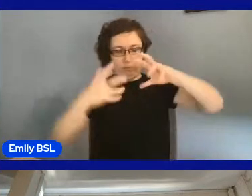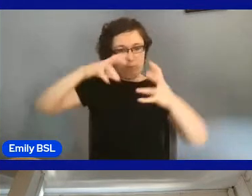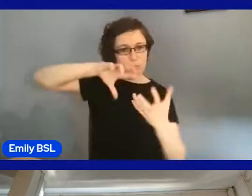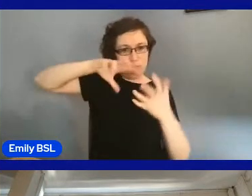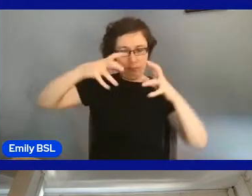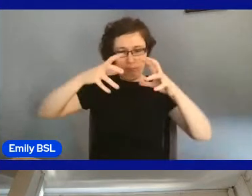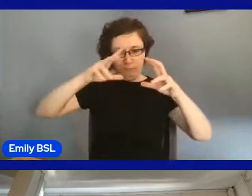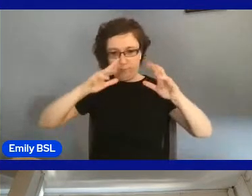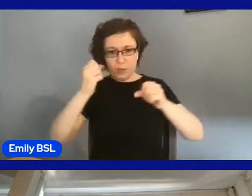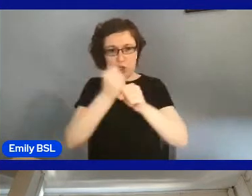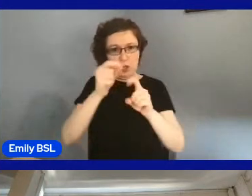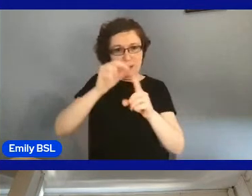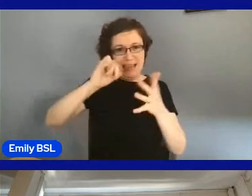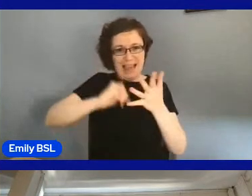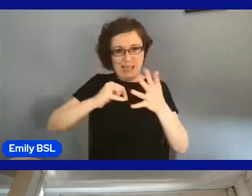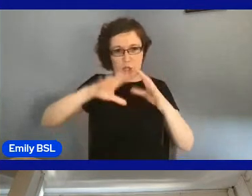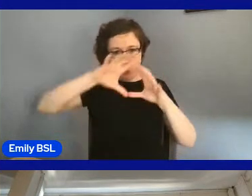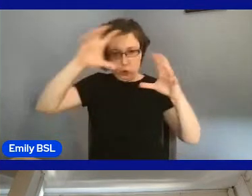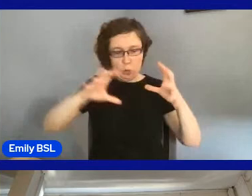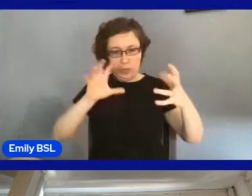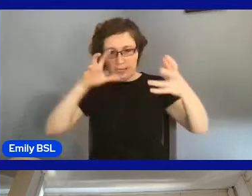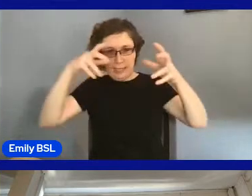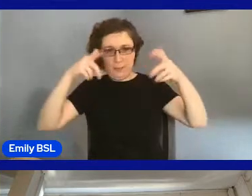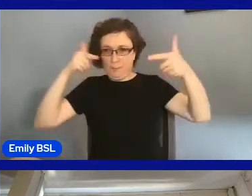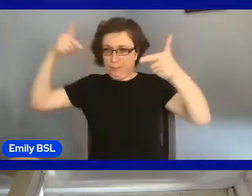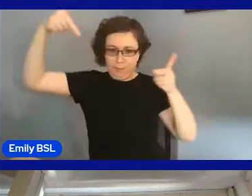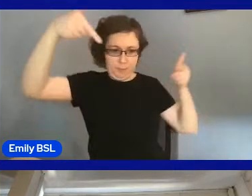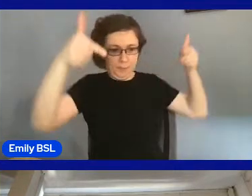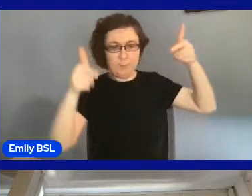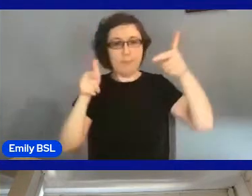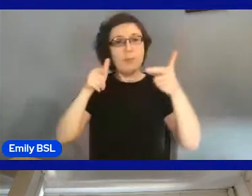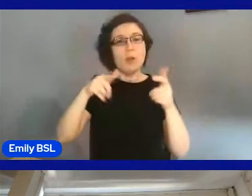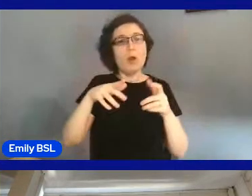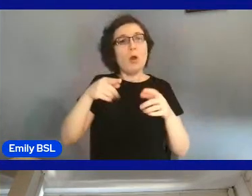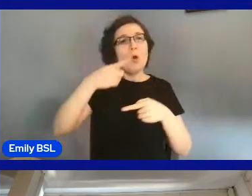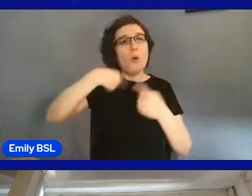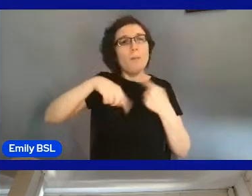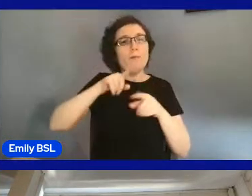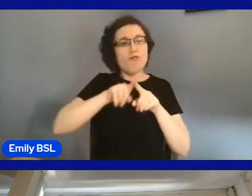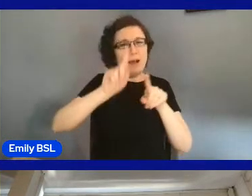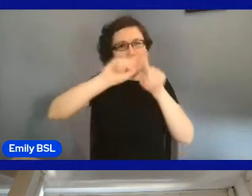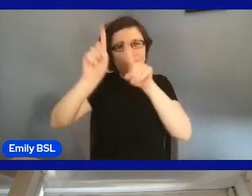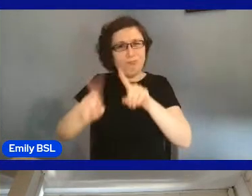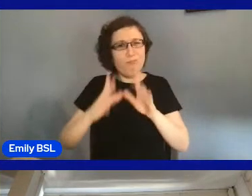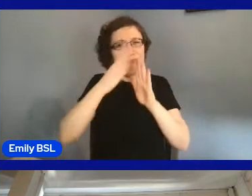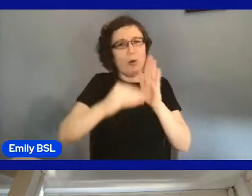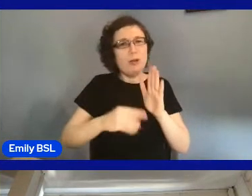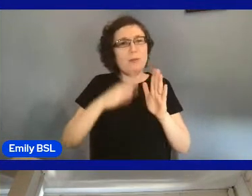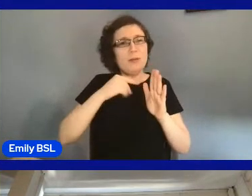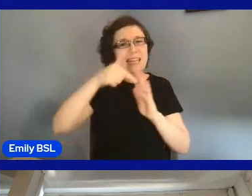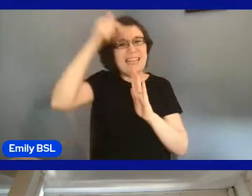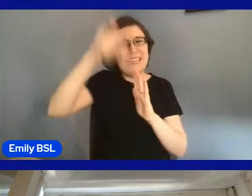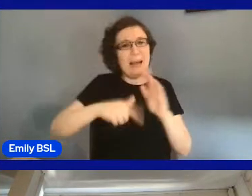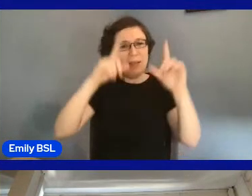that were working with as well? Yes, so that is gyroscope and accelerometer and GPS unit. We went through various prototypes using depth